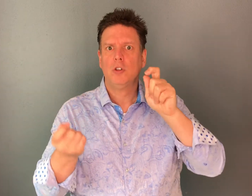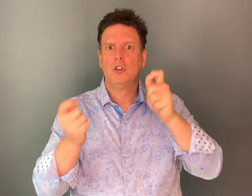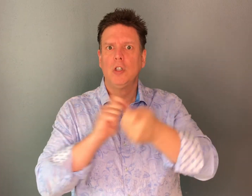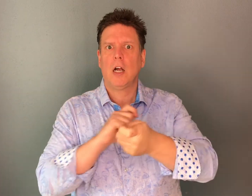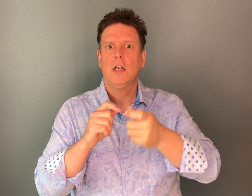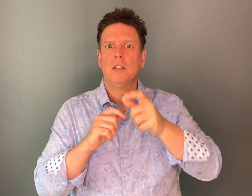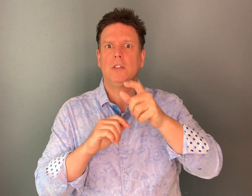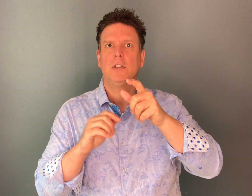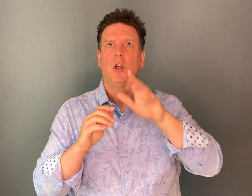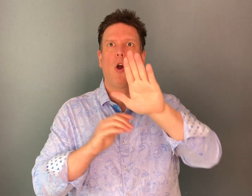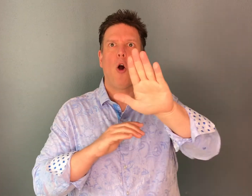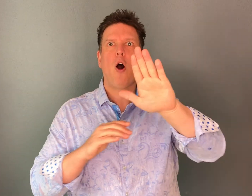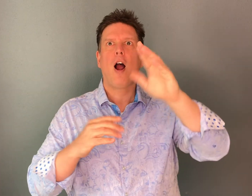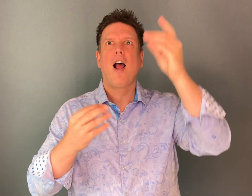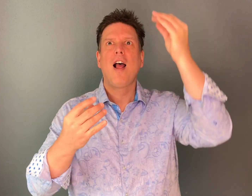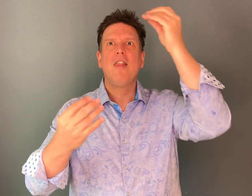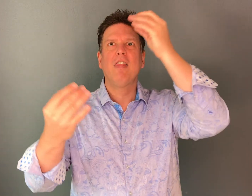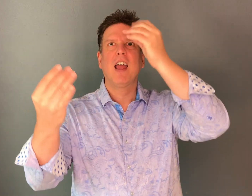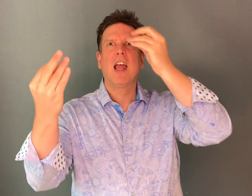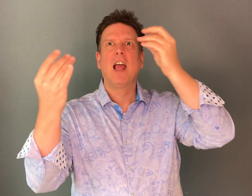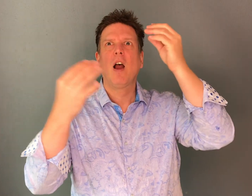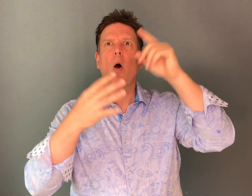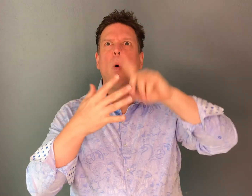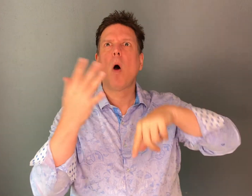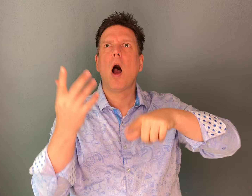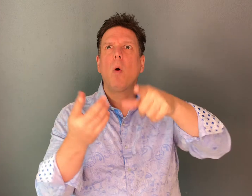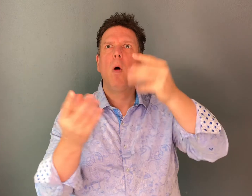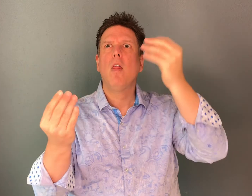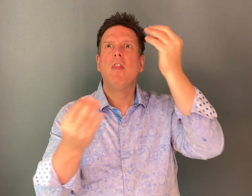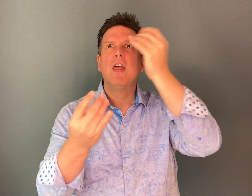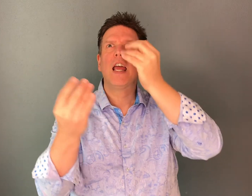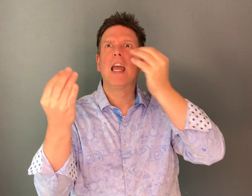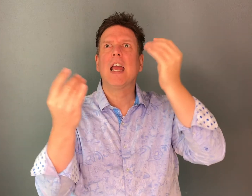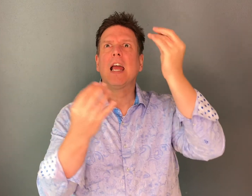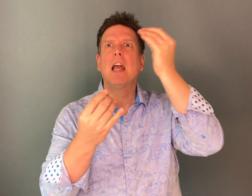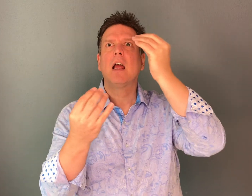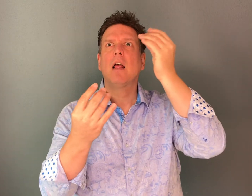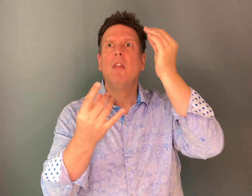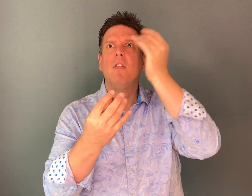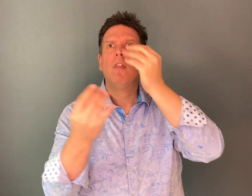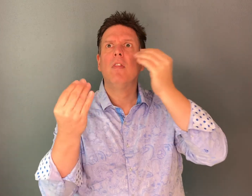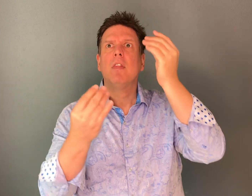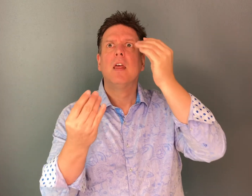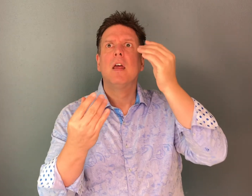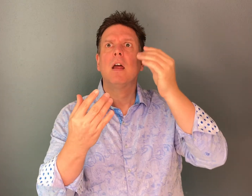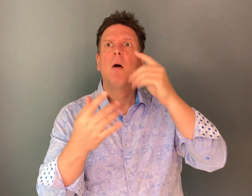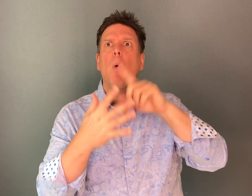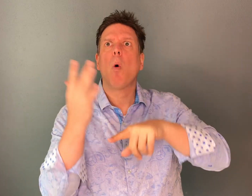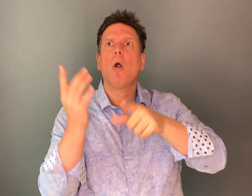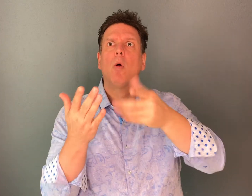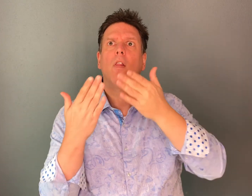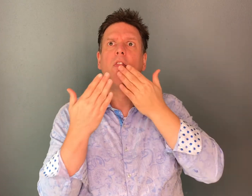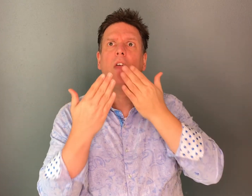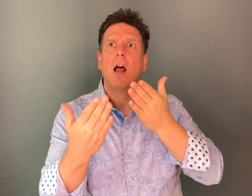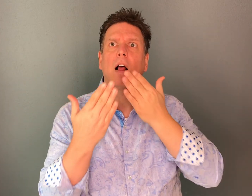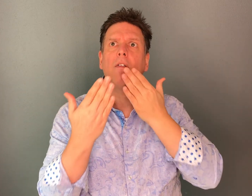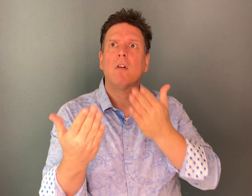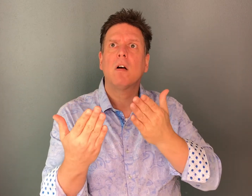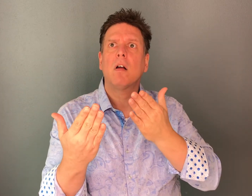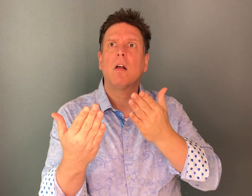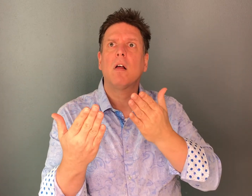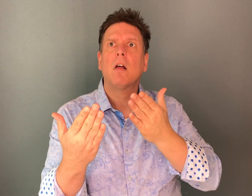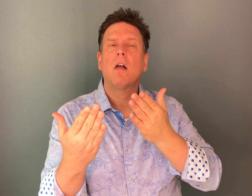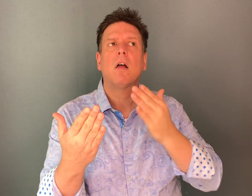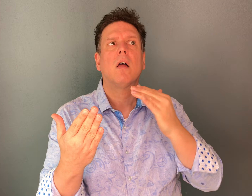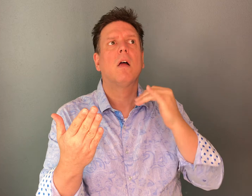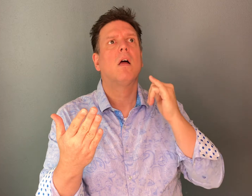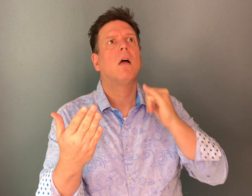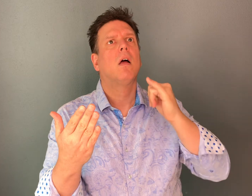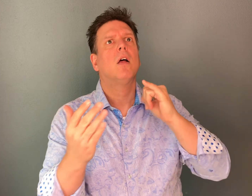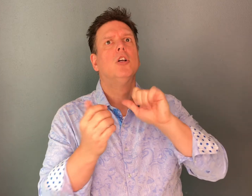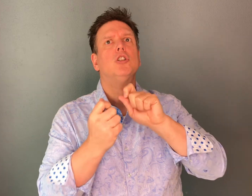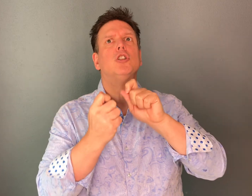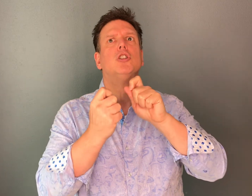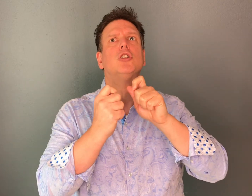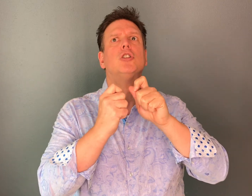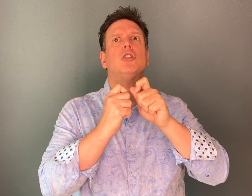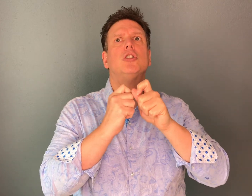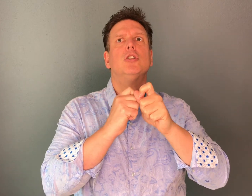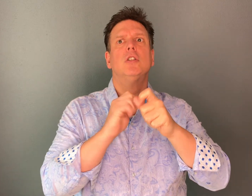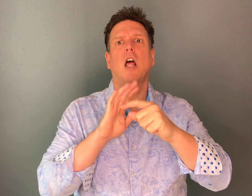change what you think about. If you are thankful